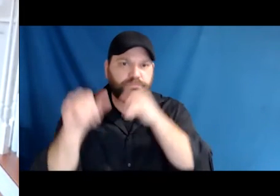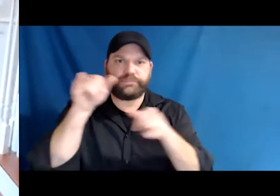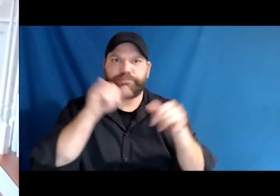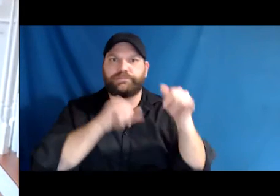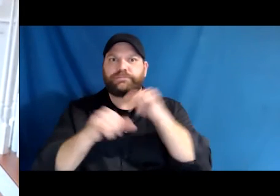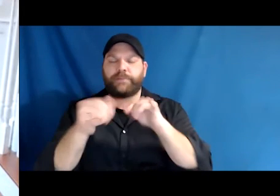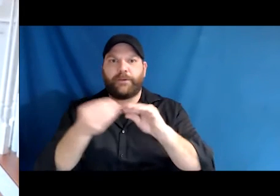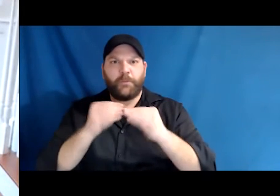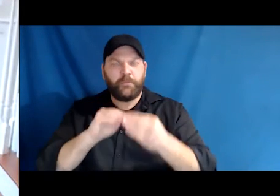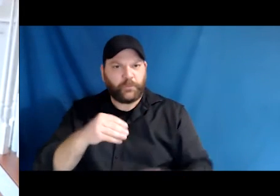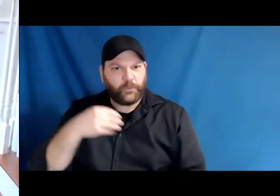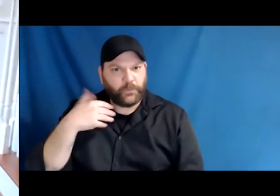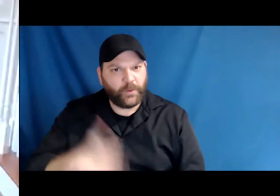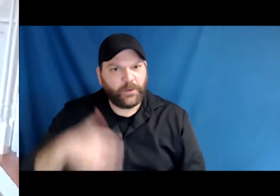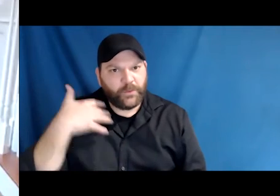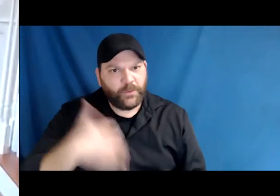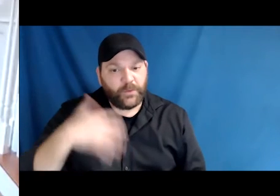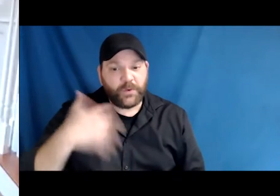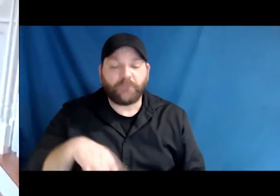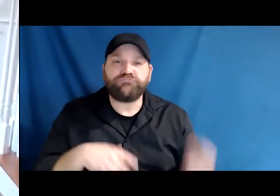I encourage you to read about their accomplishments in the program.